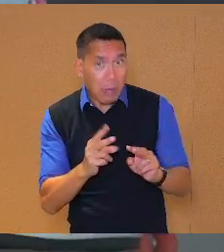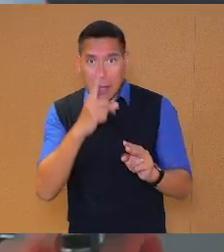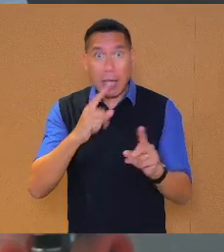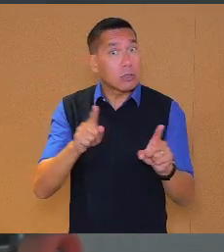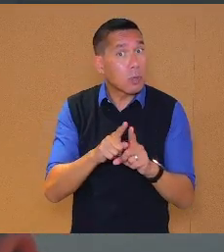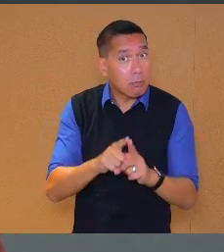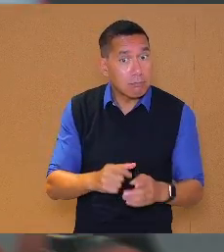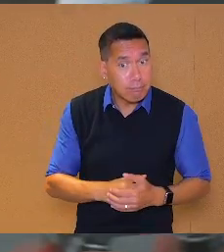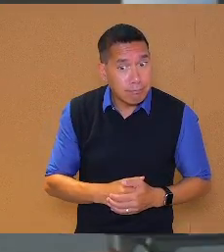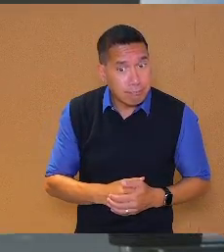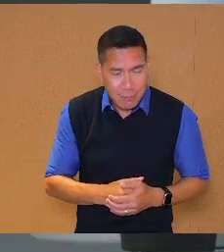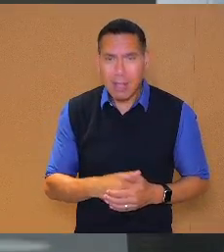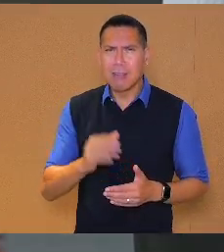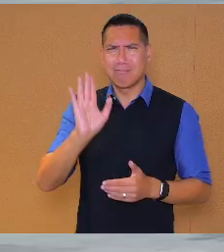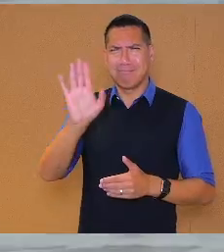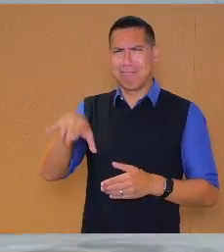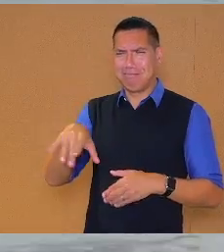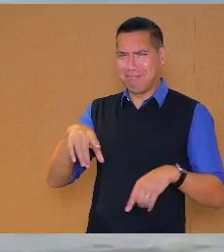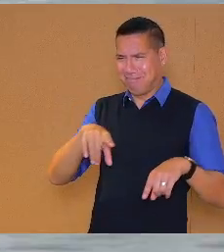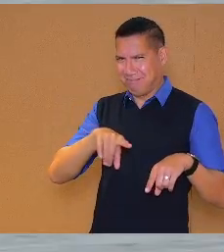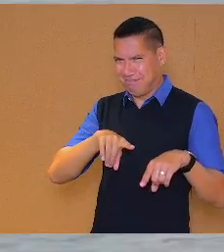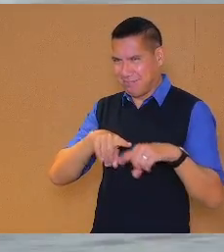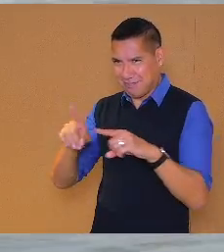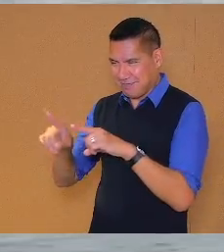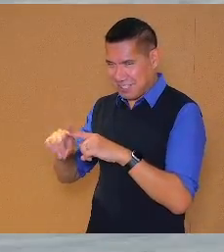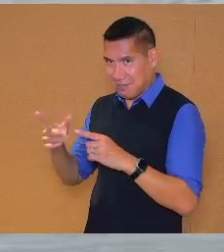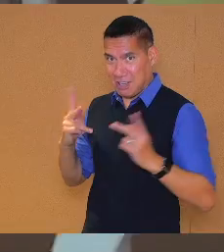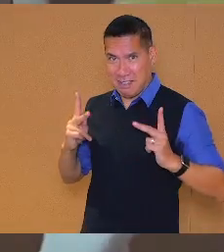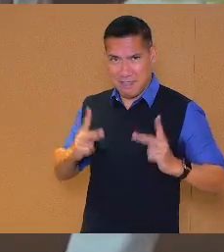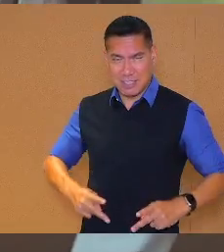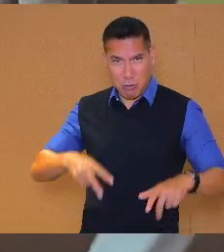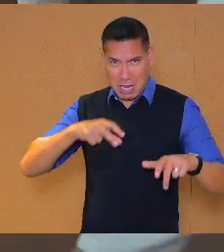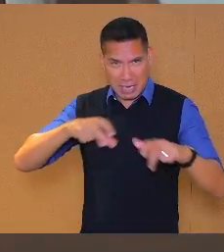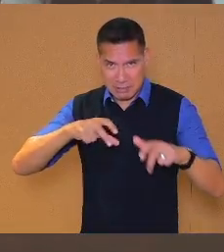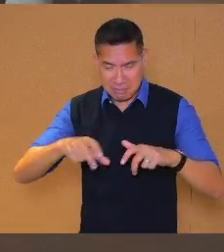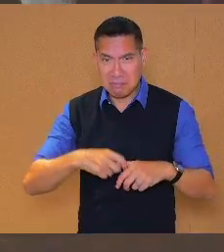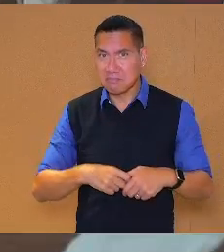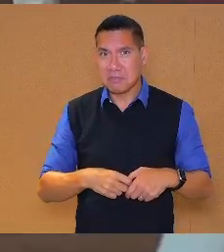, grab some, whoever would love to watch the process of figuring, they can do that as well. There are so many more ways that we can be physically